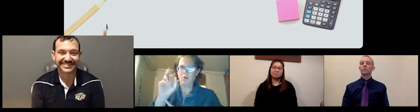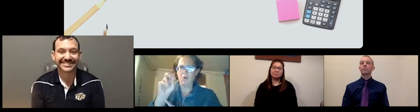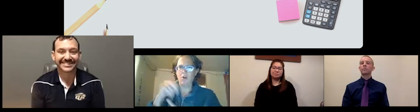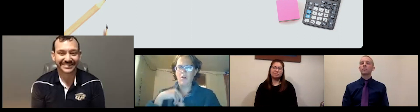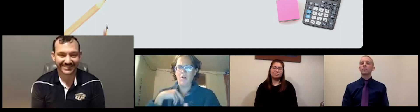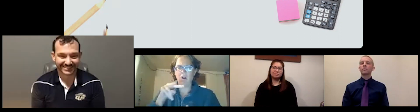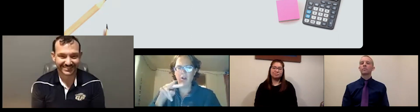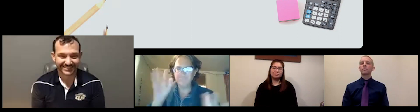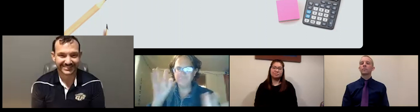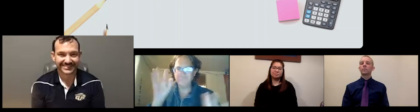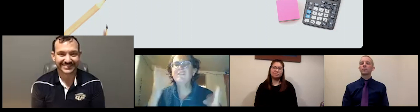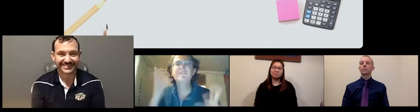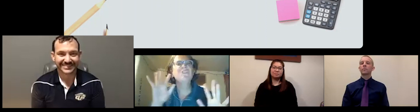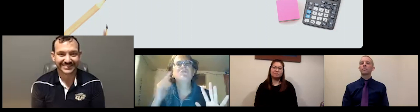That was it.